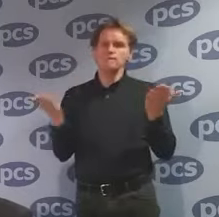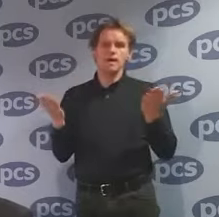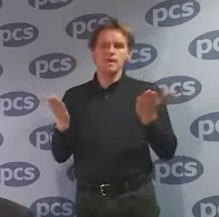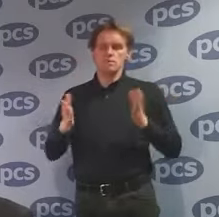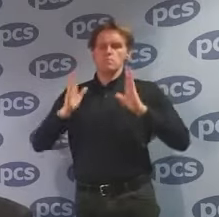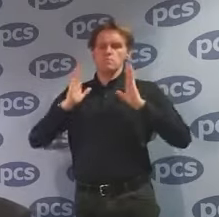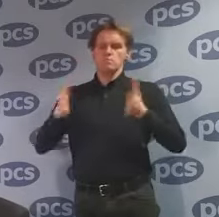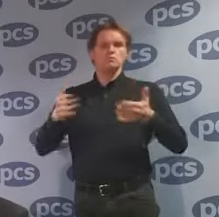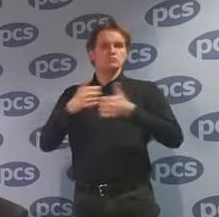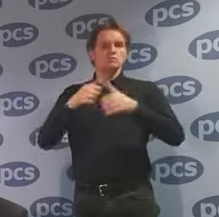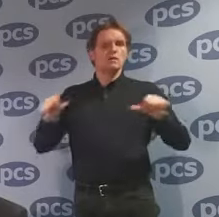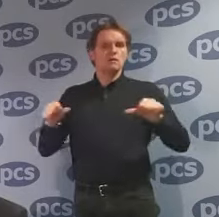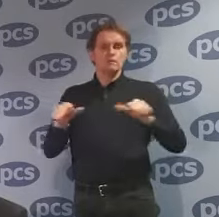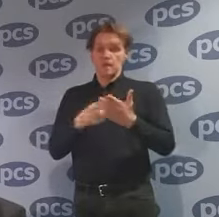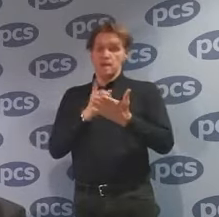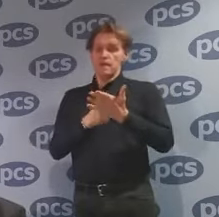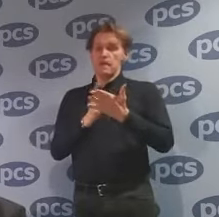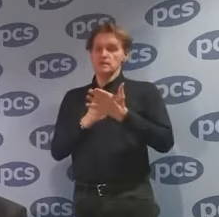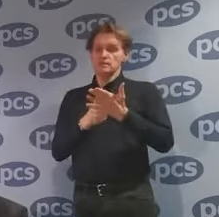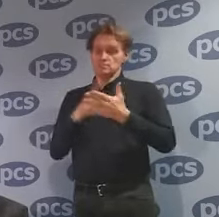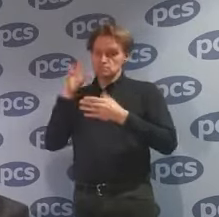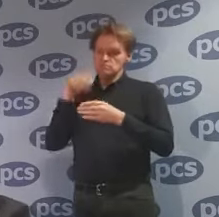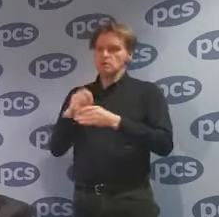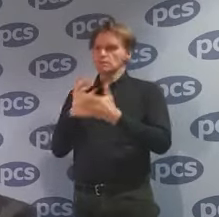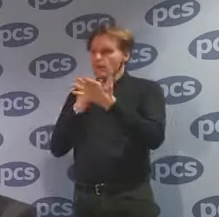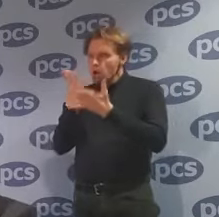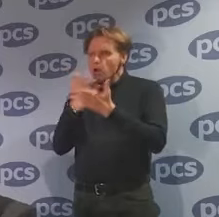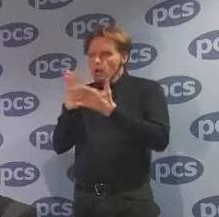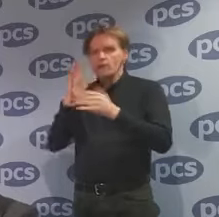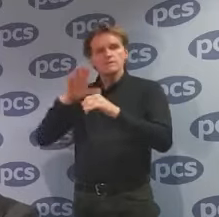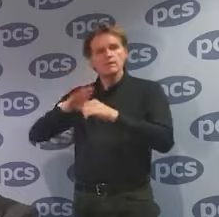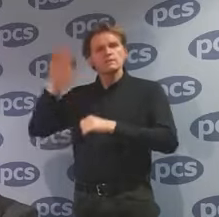is very much at the forefront of our negotiators minds moving forward. Thanks